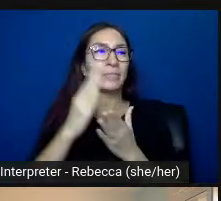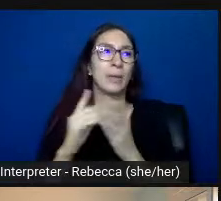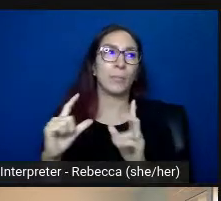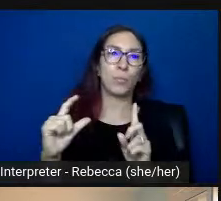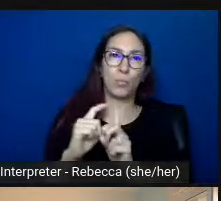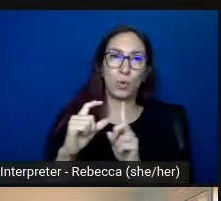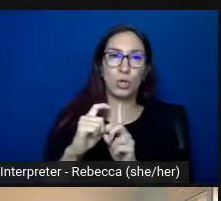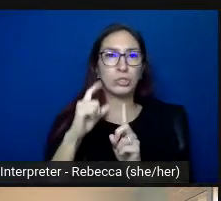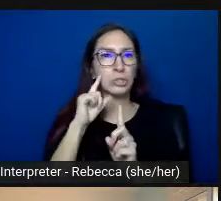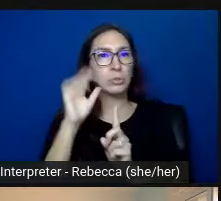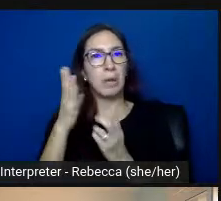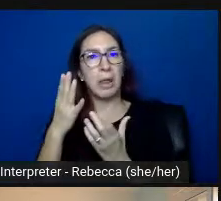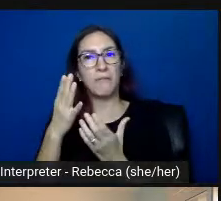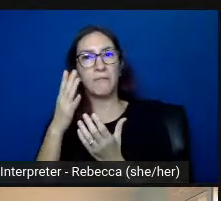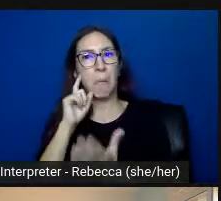knowing some key concepts.